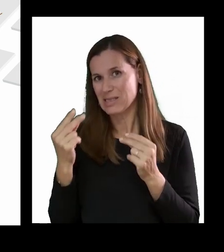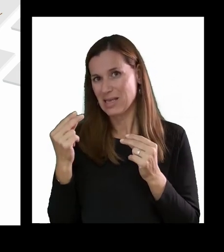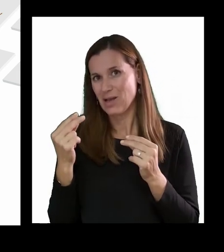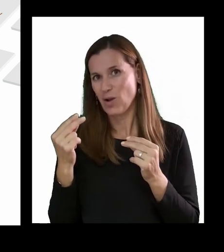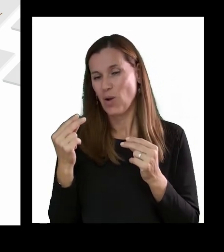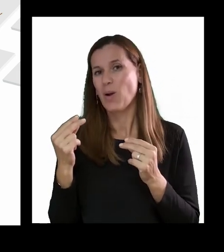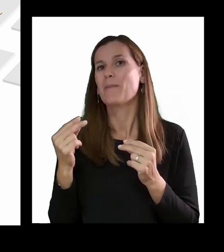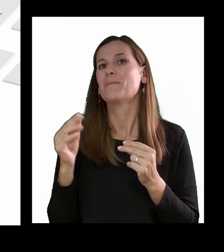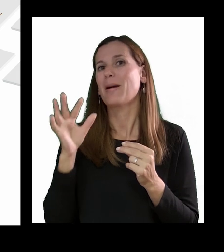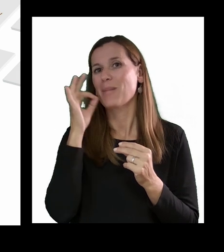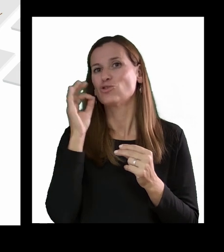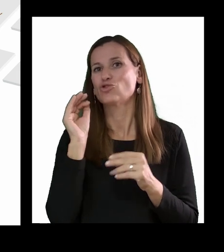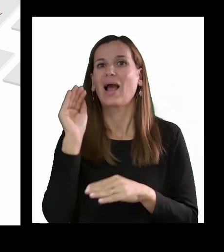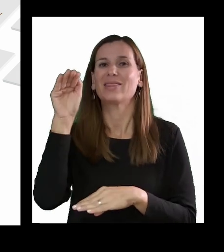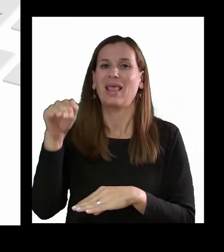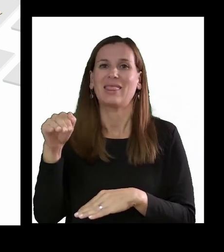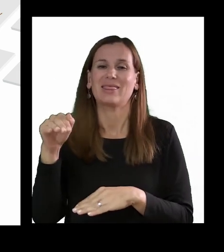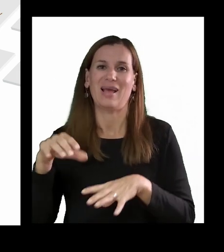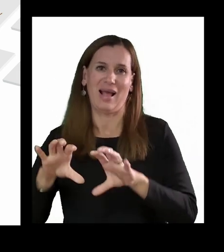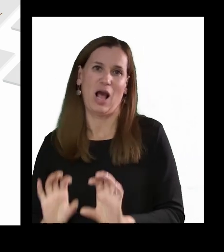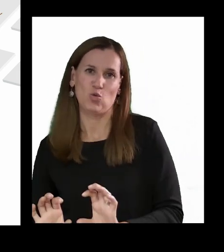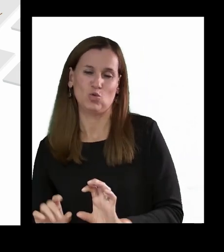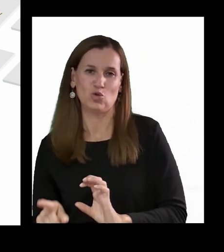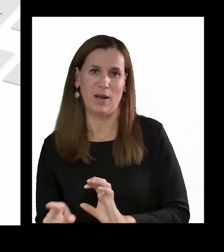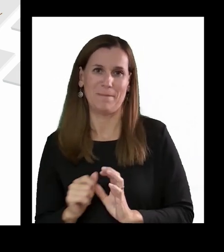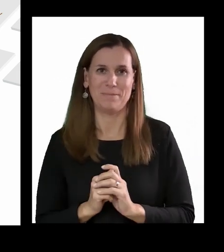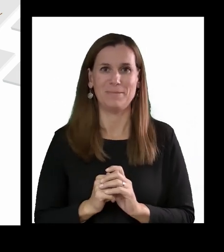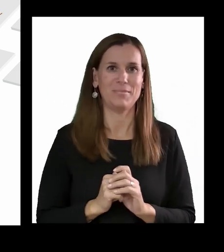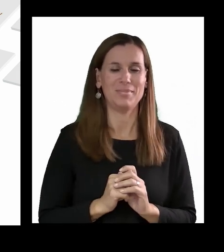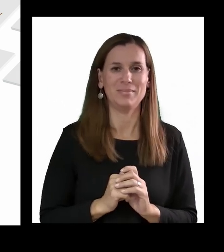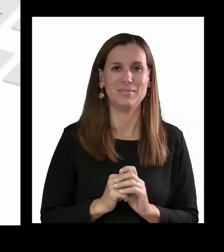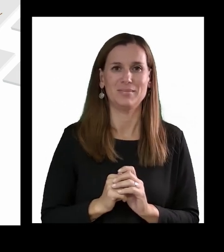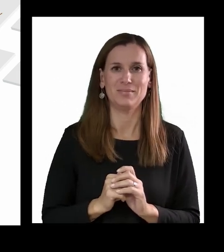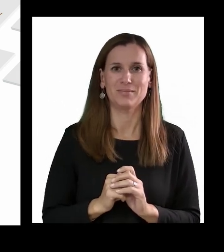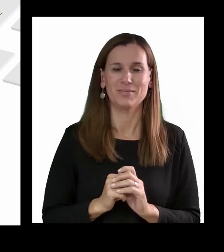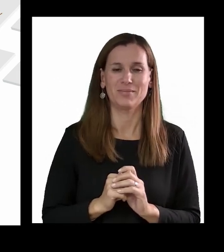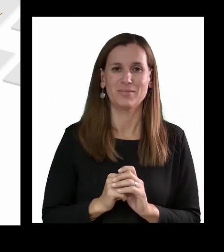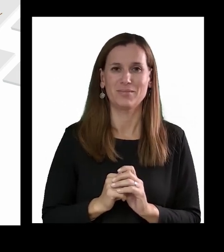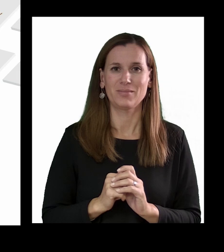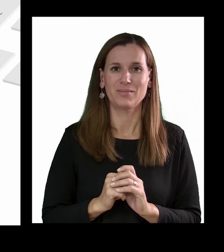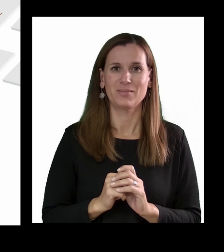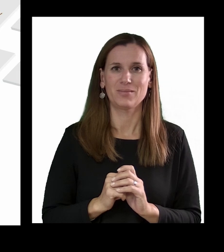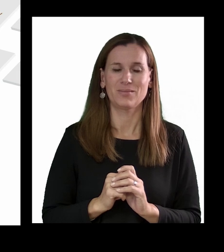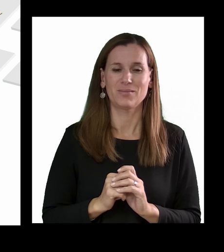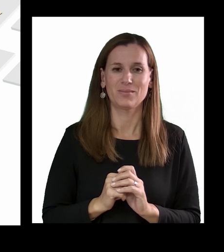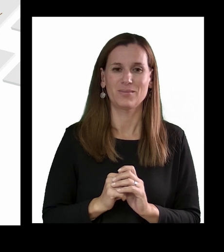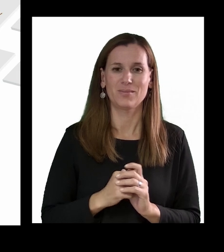far. So these are these two cards, while you can discover them as a traditional card game, memory card game.